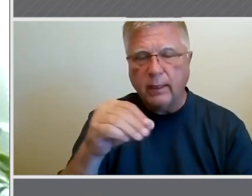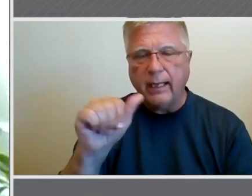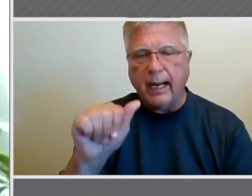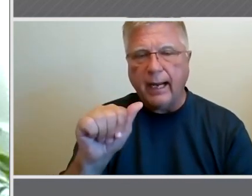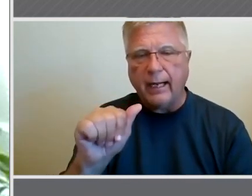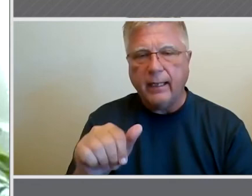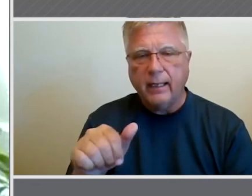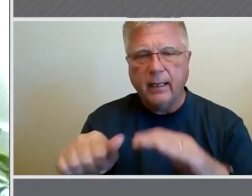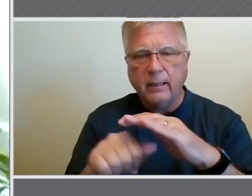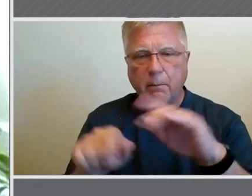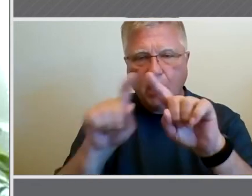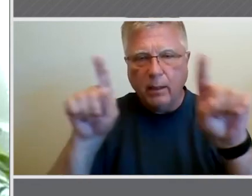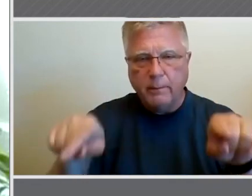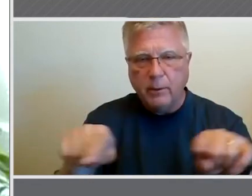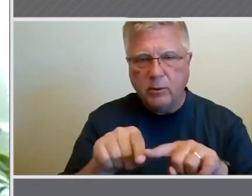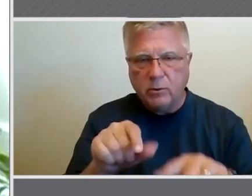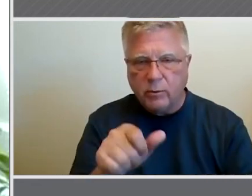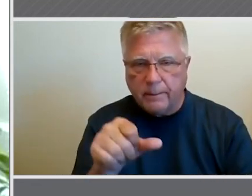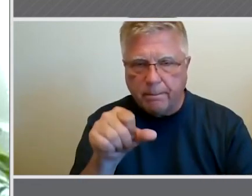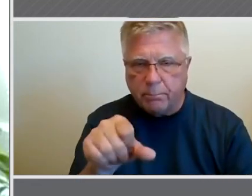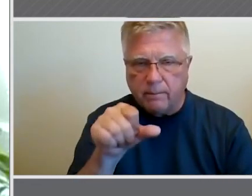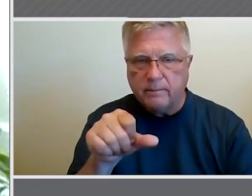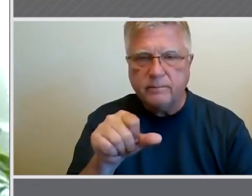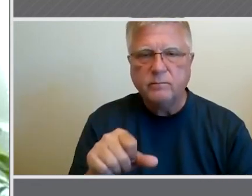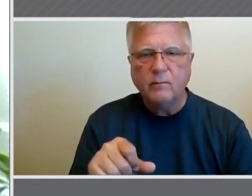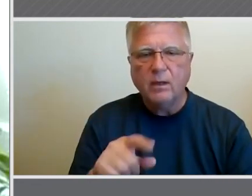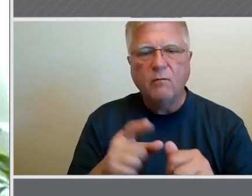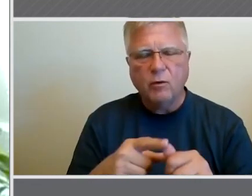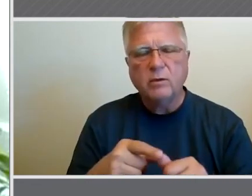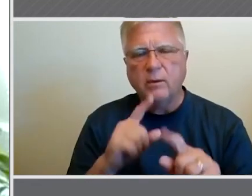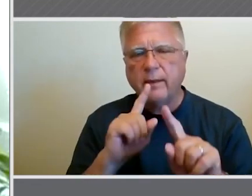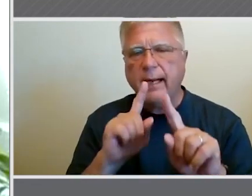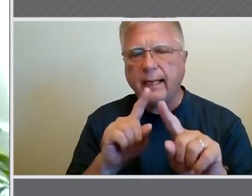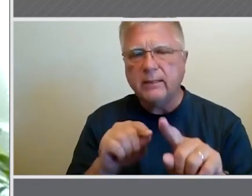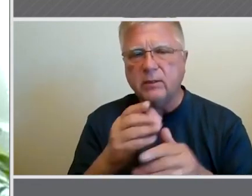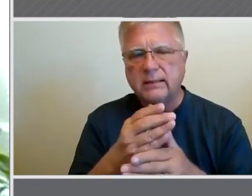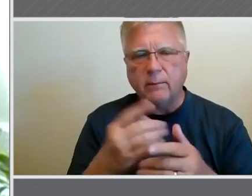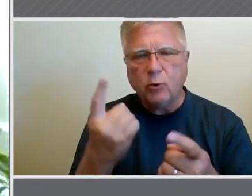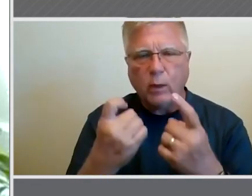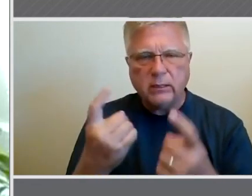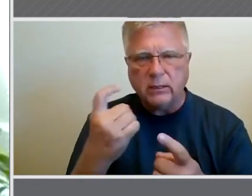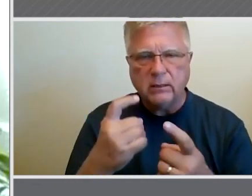If you'd like. We're going to go through some haven't been answered yet so anonymous asked to have there